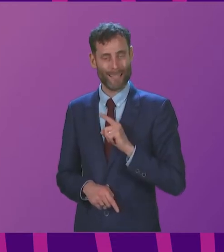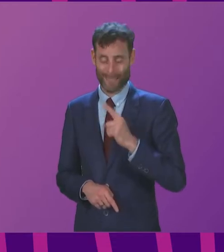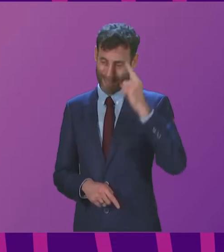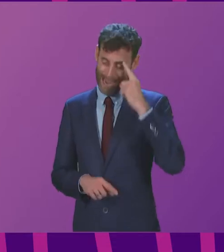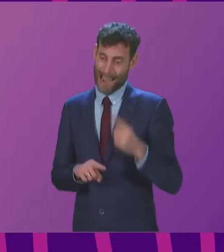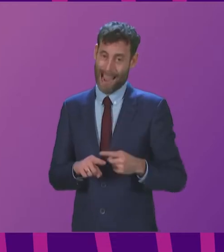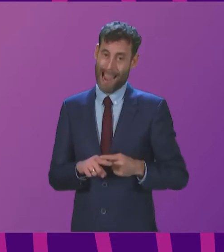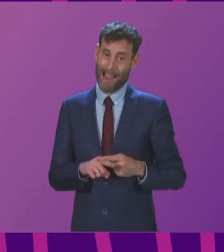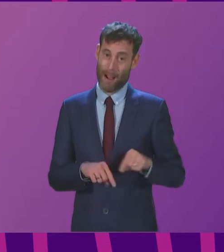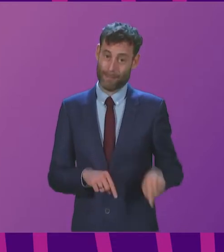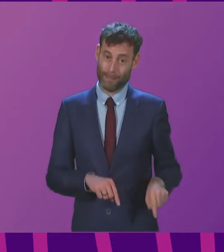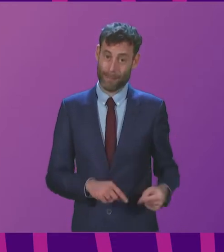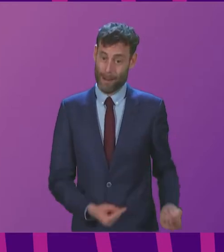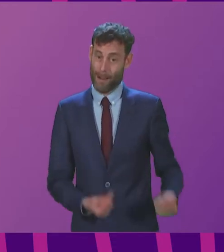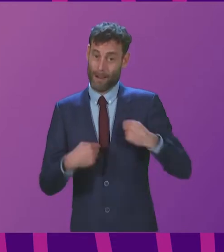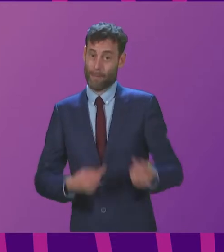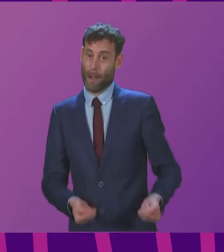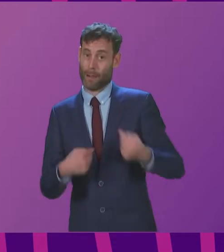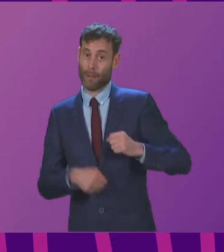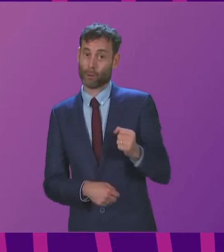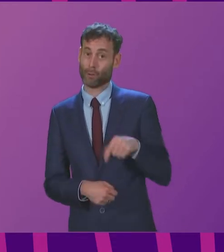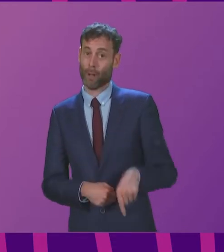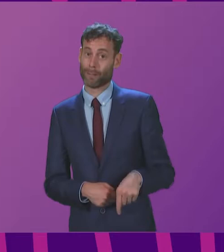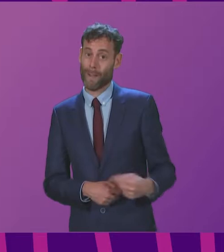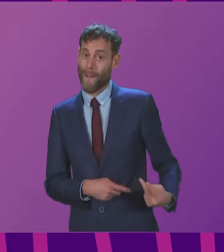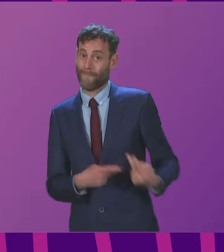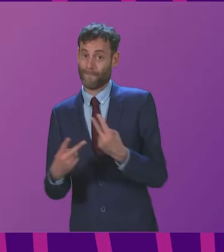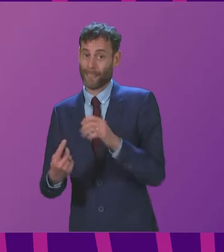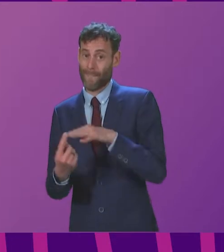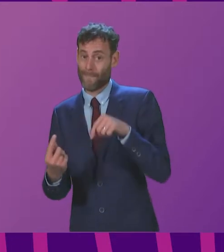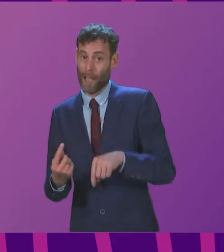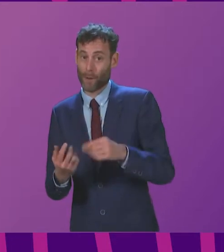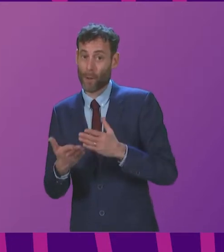I hope, one of my sons and his family—to visit relatives over the festive period, and many of